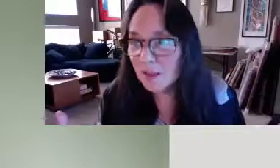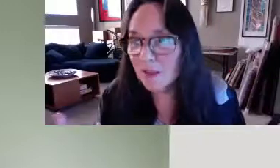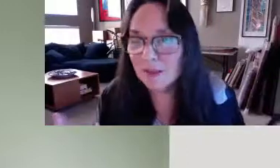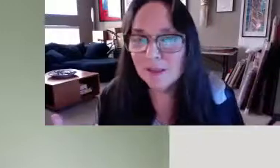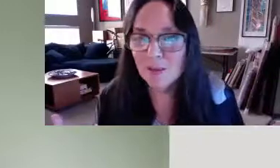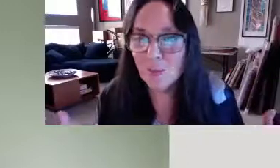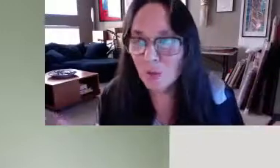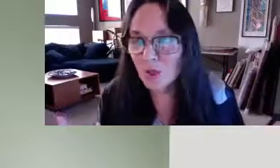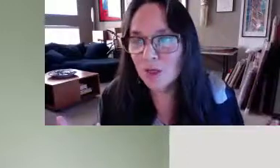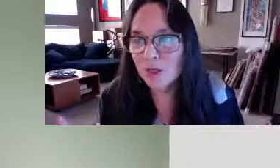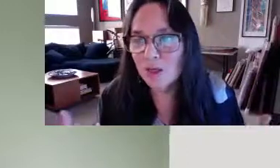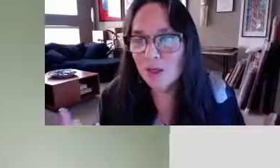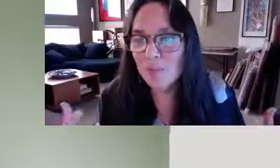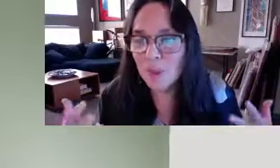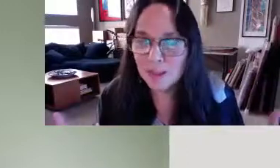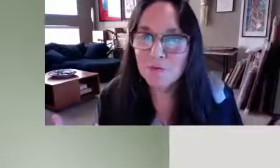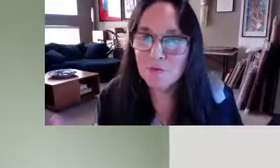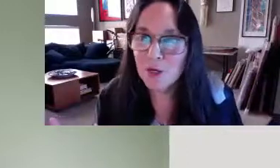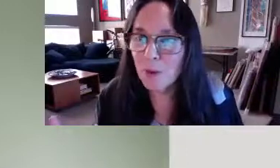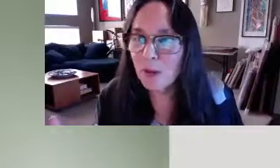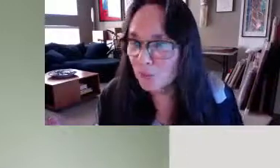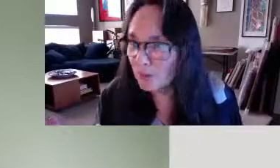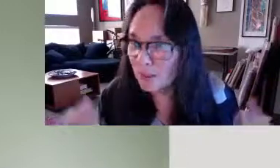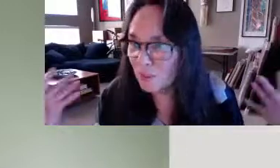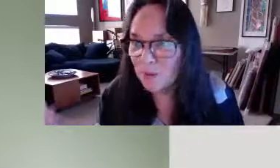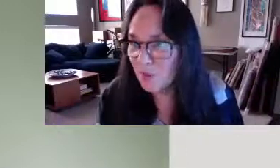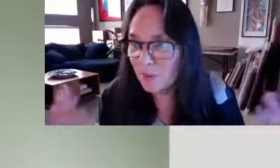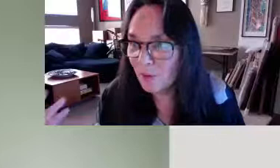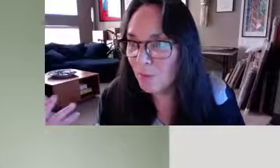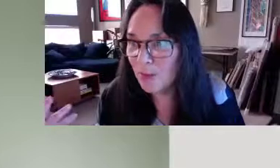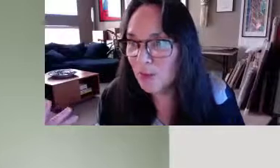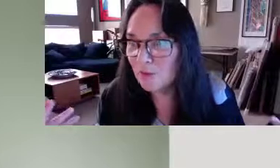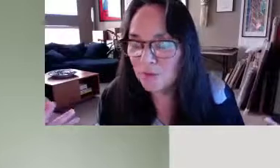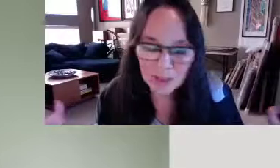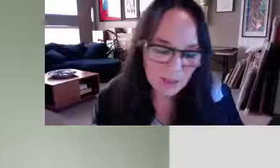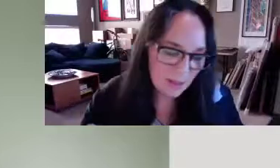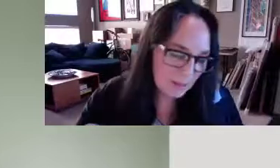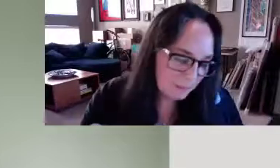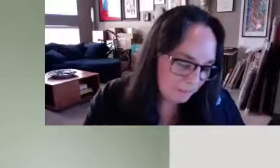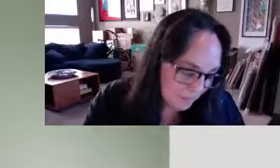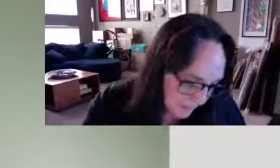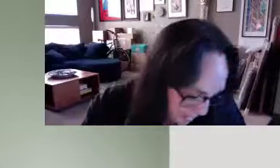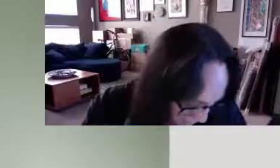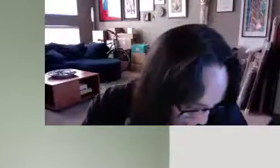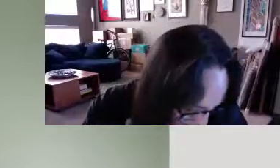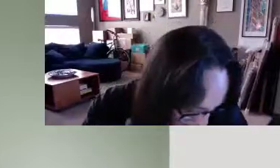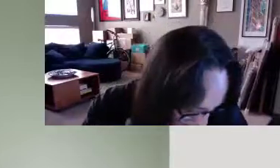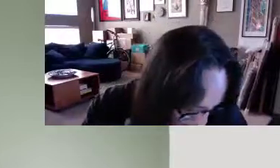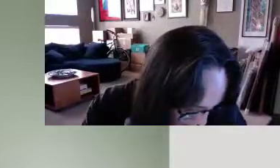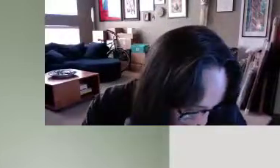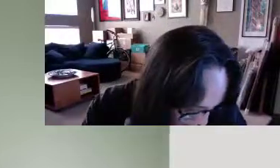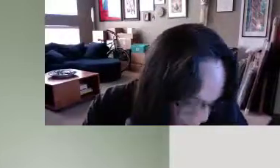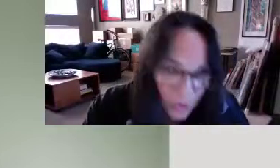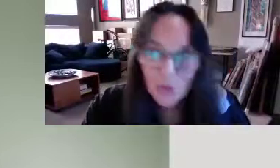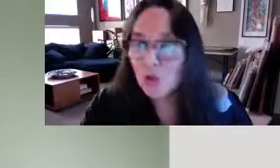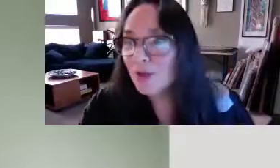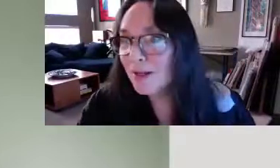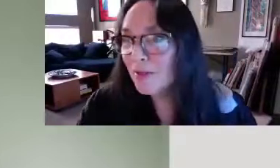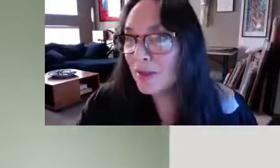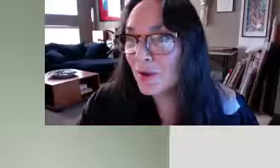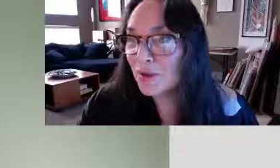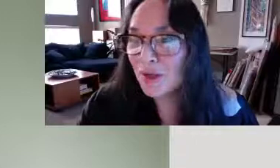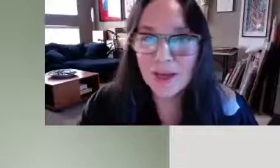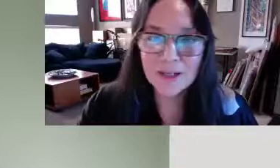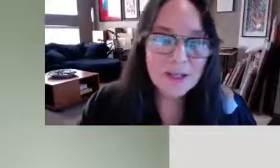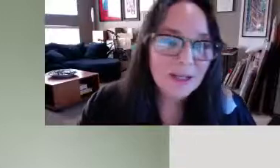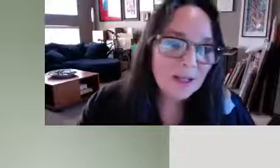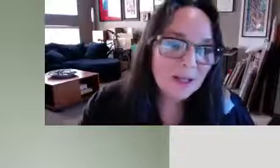this work but as a firebox it released me from a whole bunch of concern that you know i had and